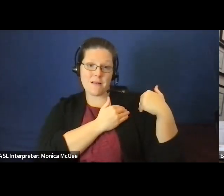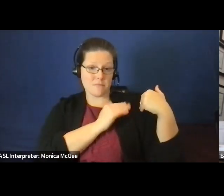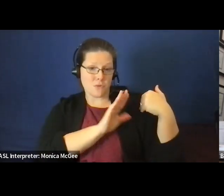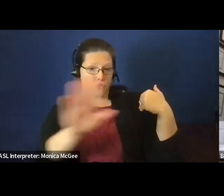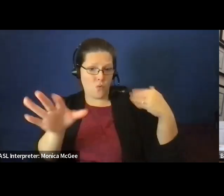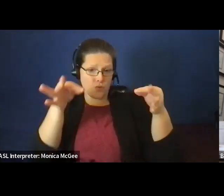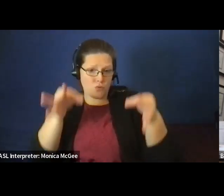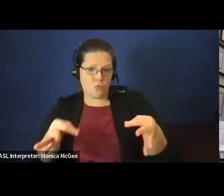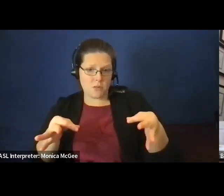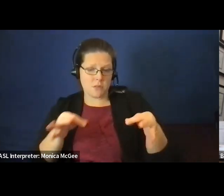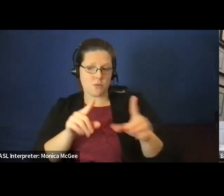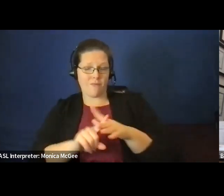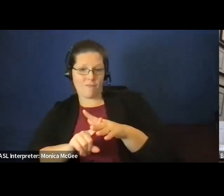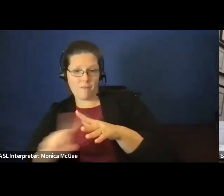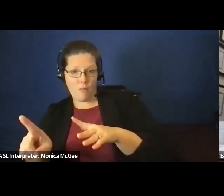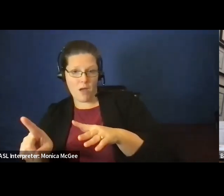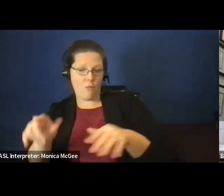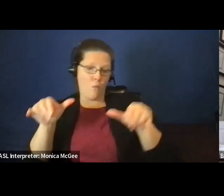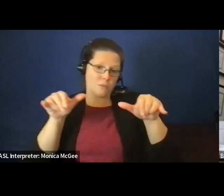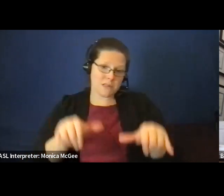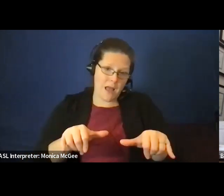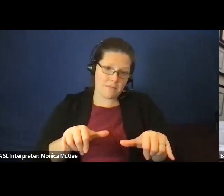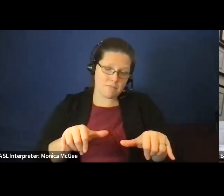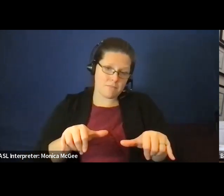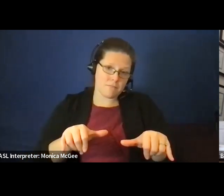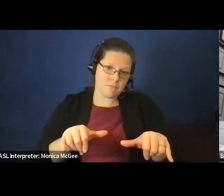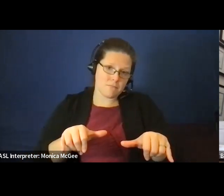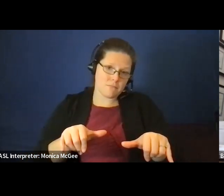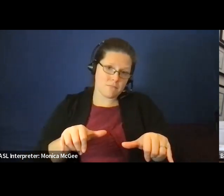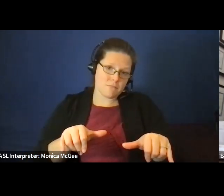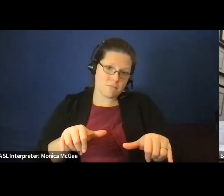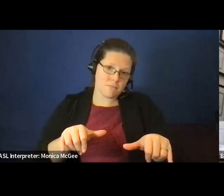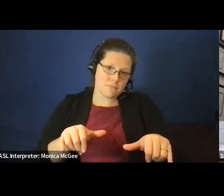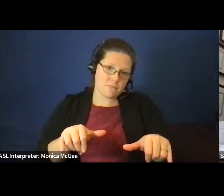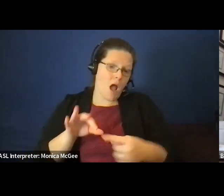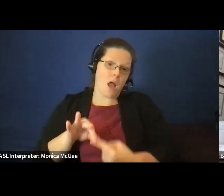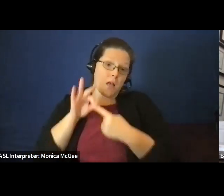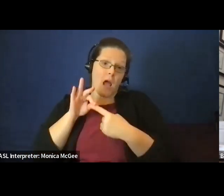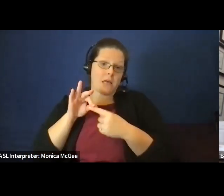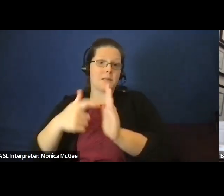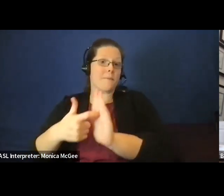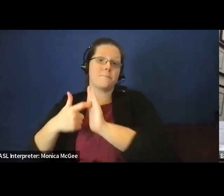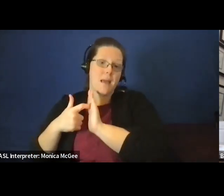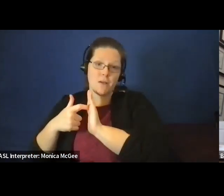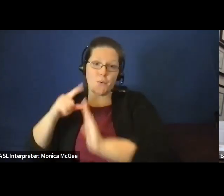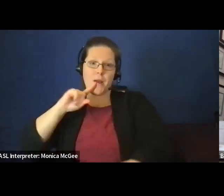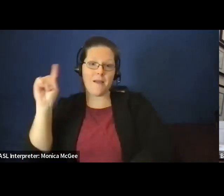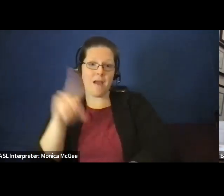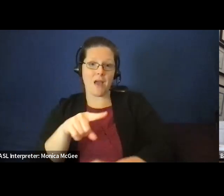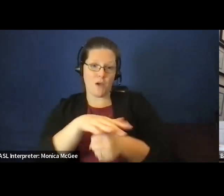looks like allows people to understand what their responsibility is. Even has their own responsible, and it is a